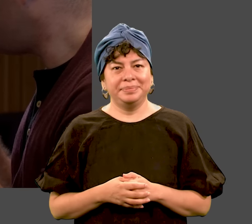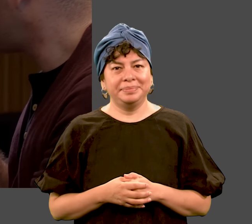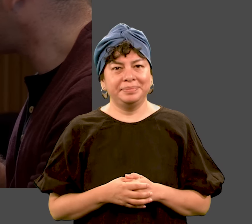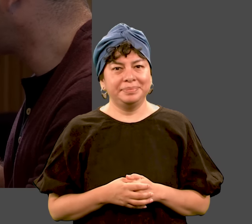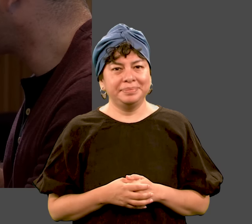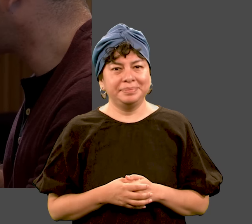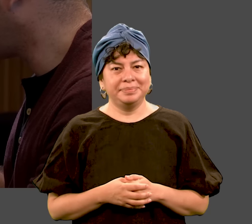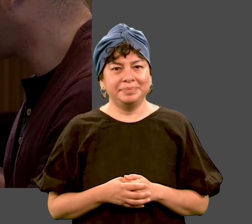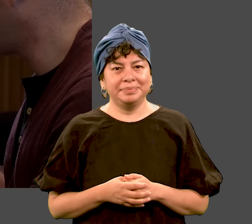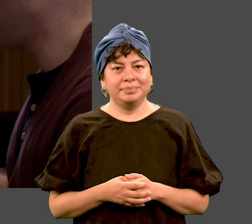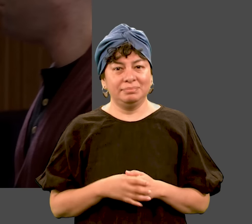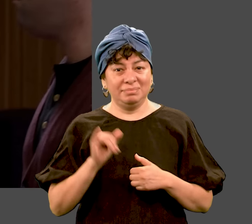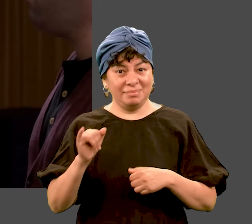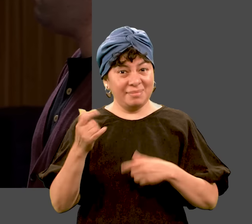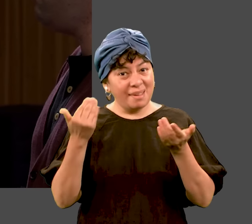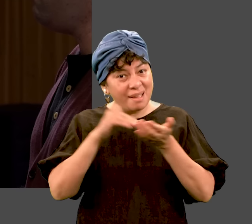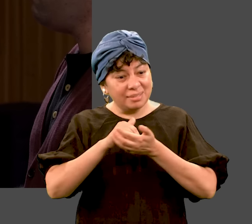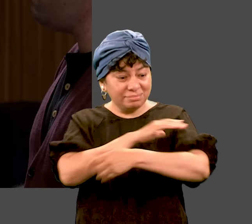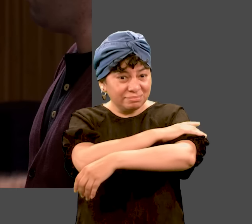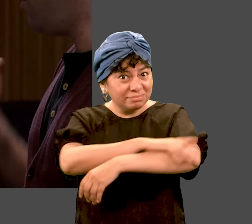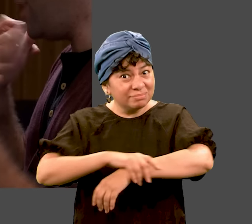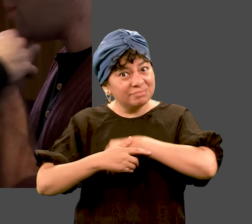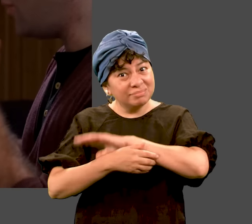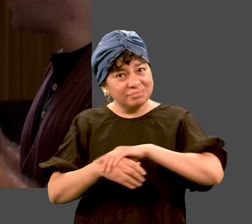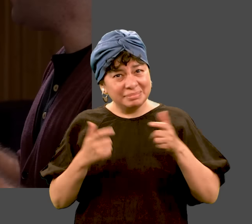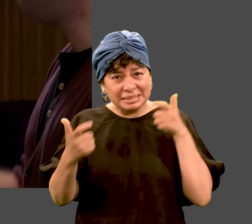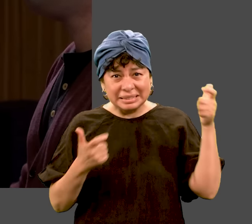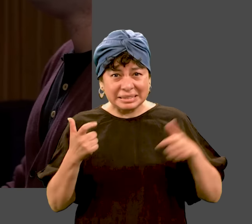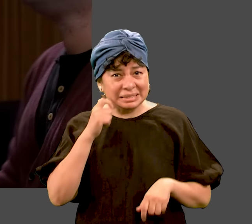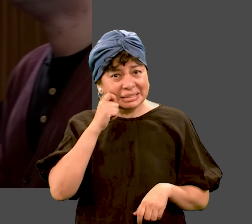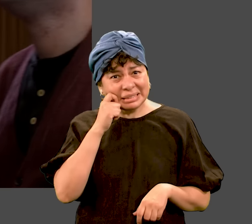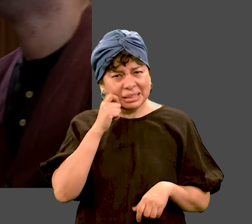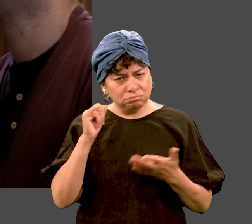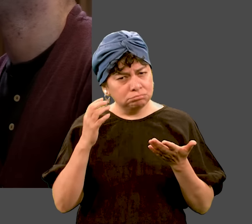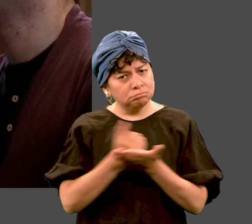And our biggest organ on the human body is our skin, so why don't we use it?